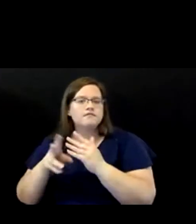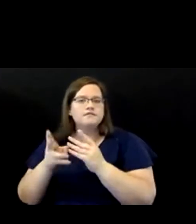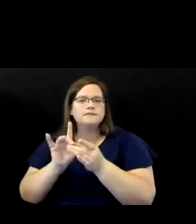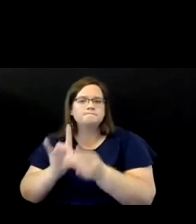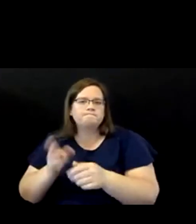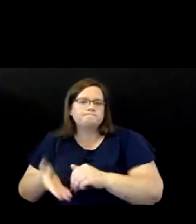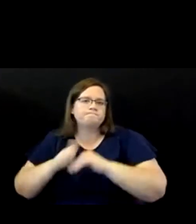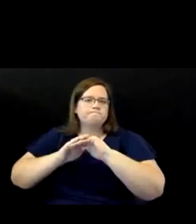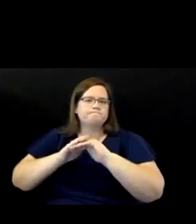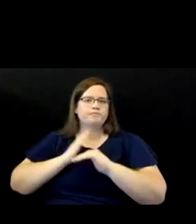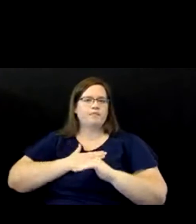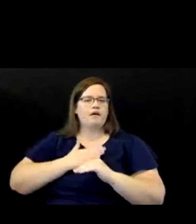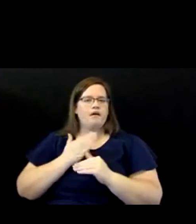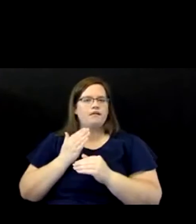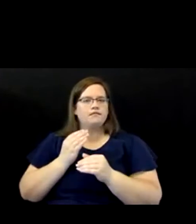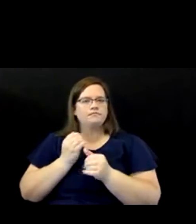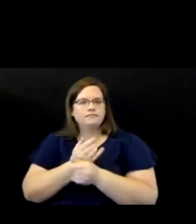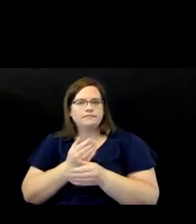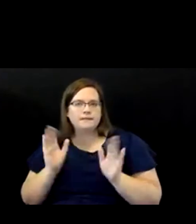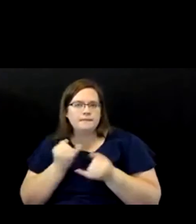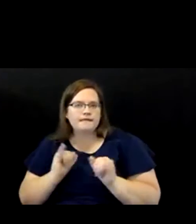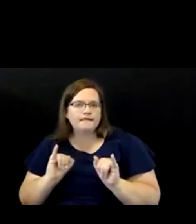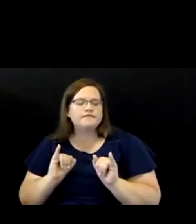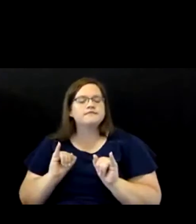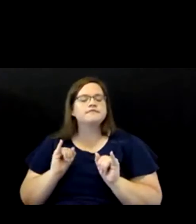independence, and what are the services provided? I mentioned the core